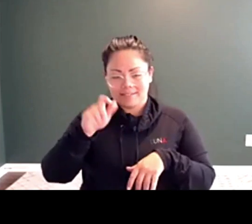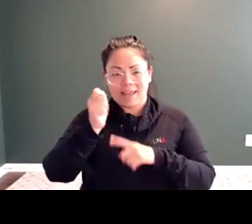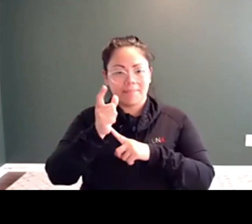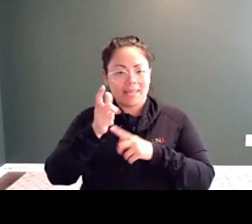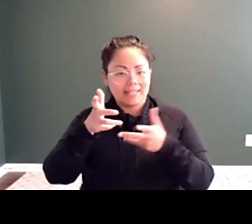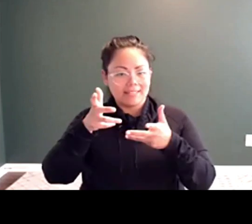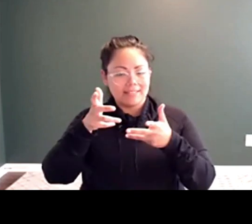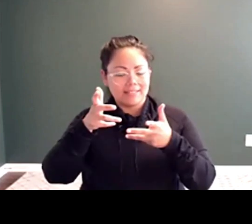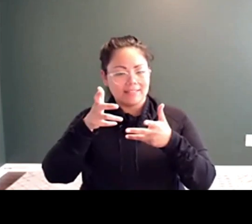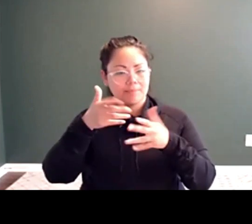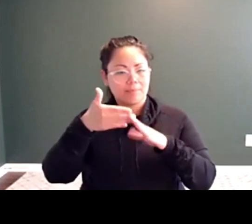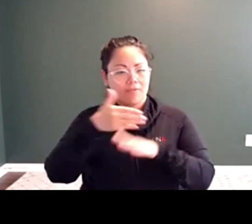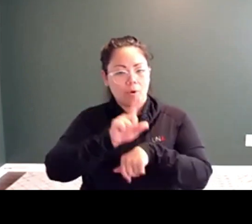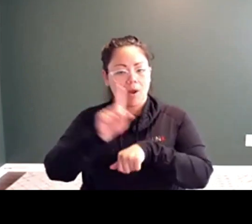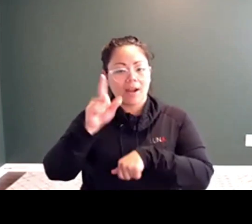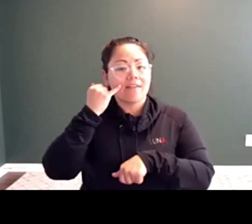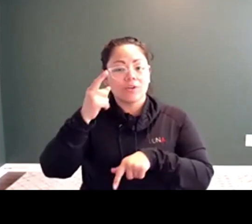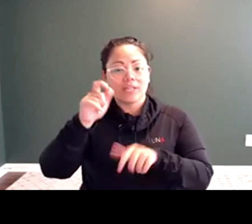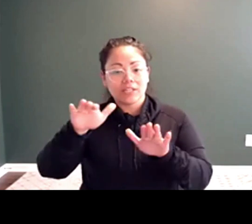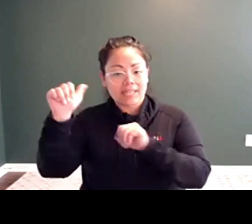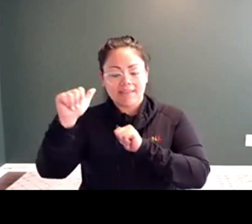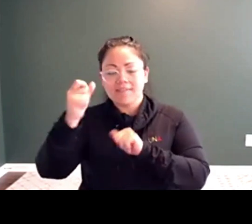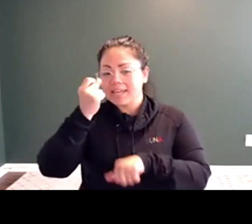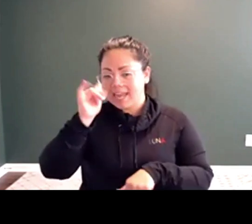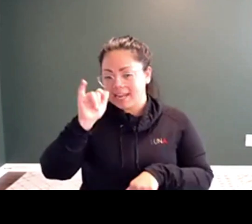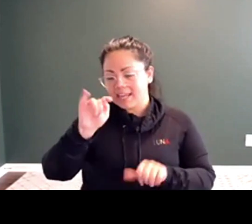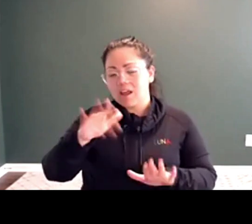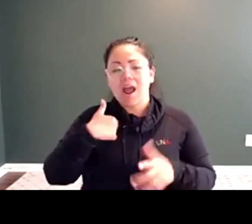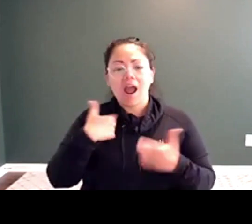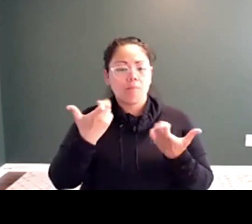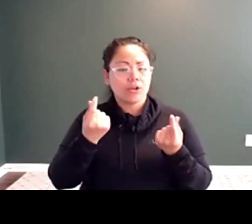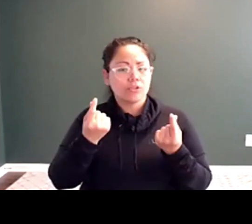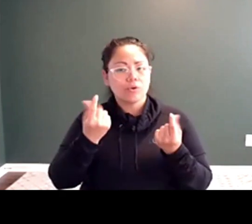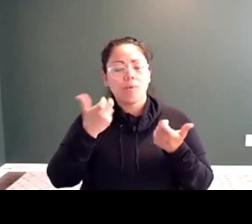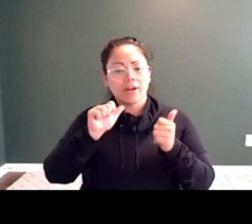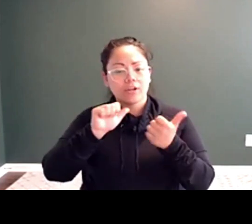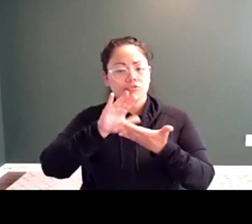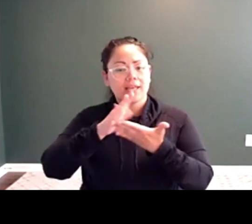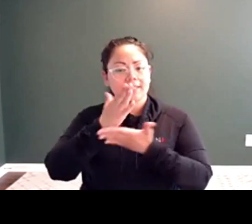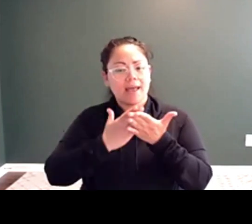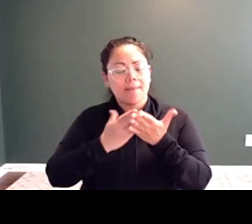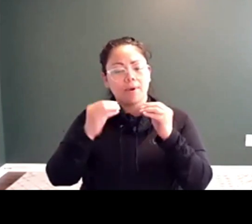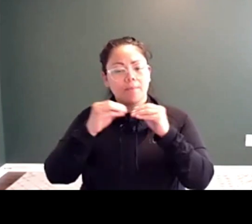So if anyone needs to pop off, totally get it. What I'd like to do is address just a few more questions,